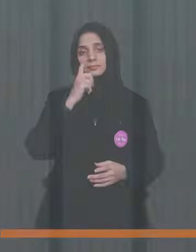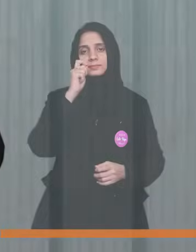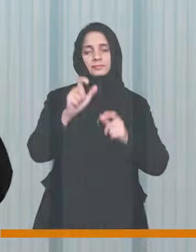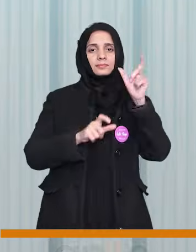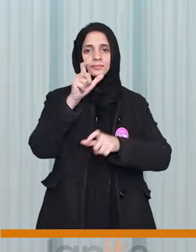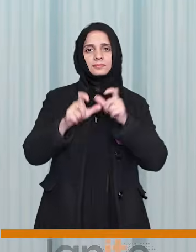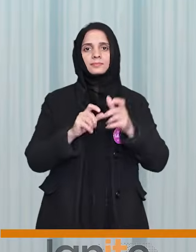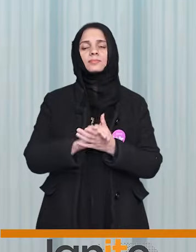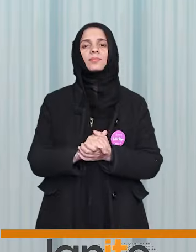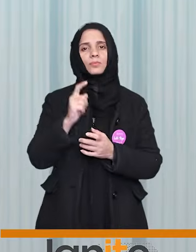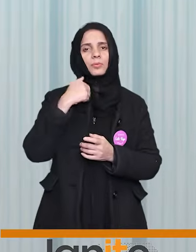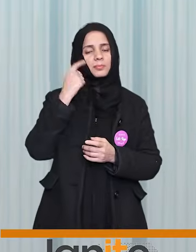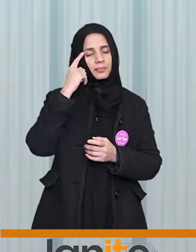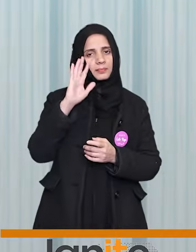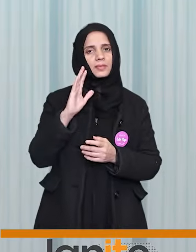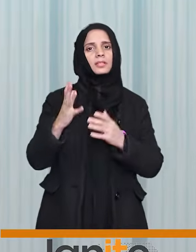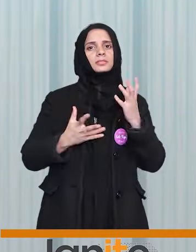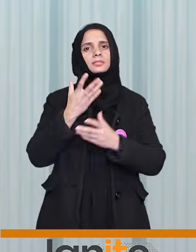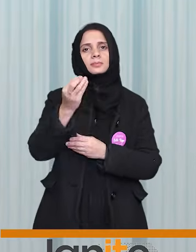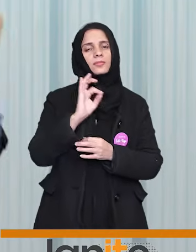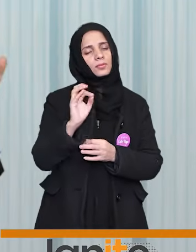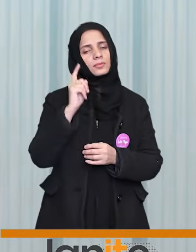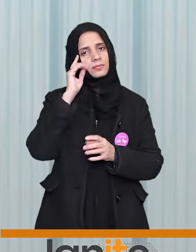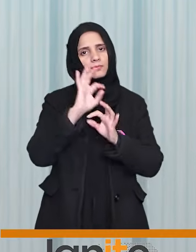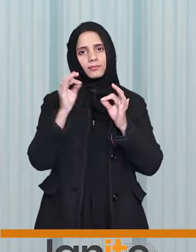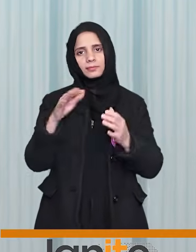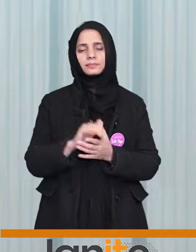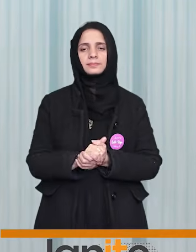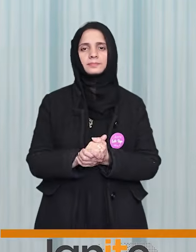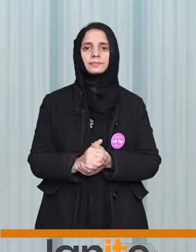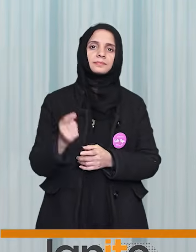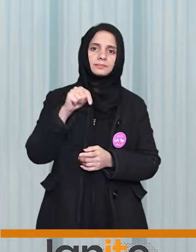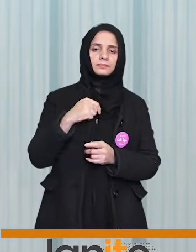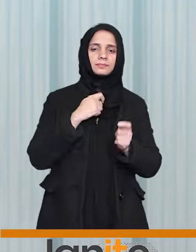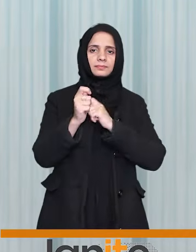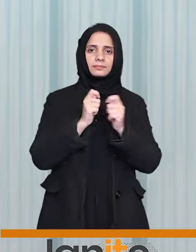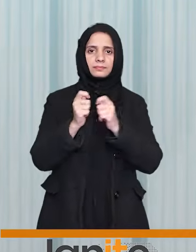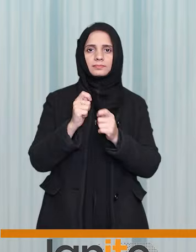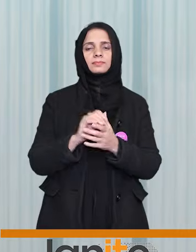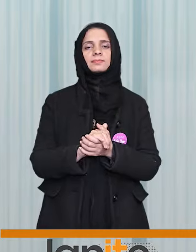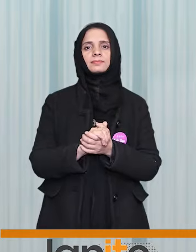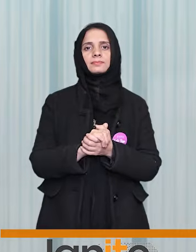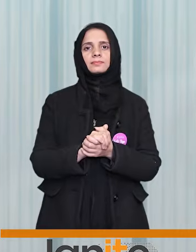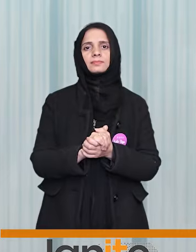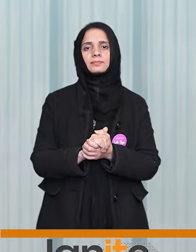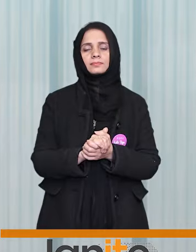Ladies and gentlemen, I hope you have understood the overview of Upwork. Now we are going to talk about freelancer.com.